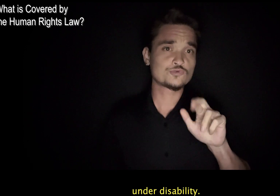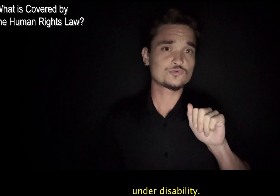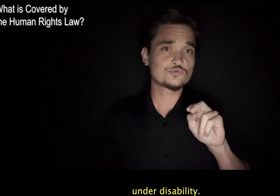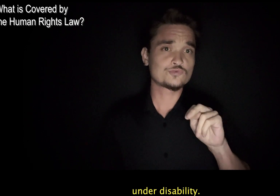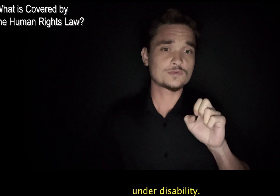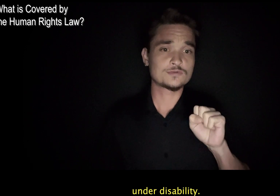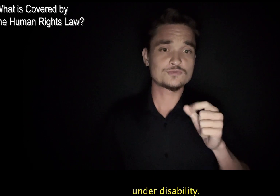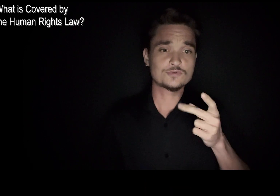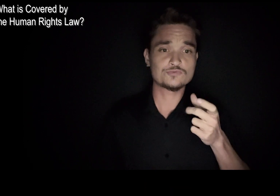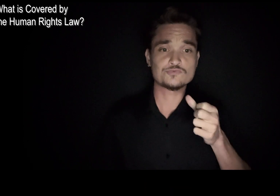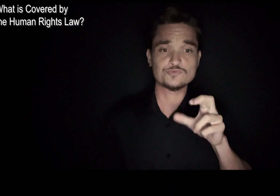under disability.